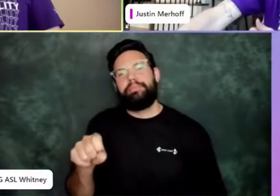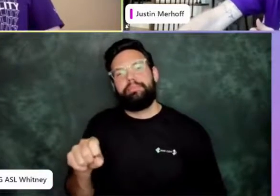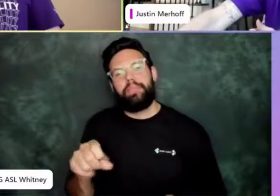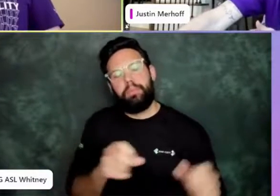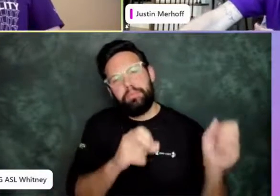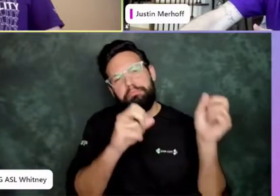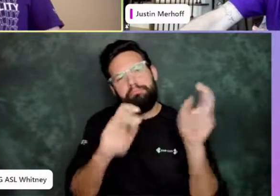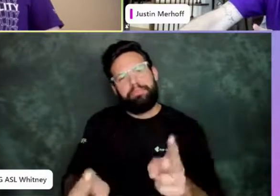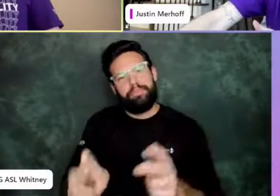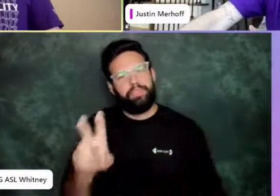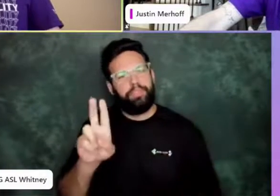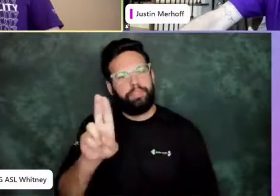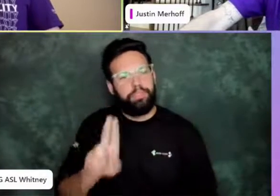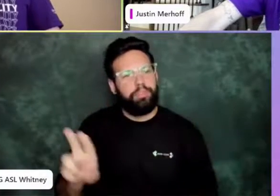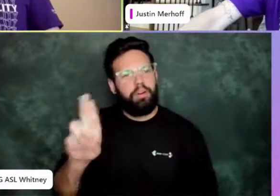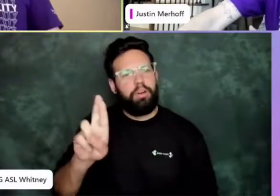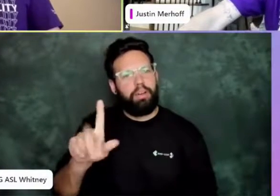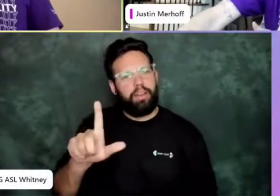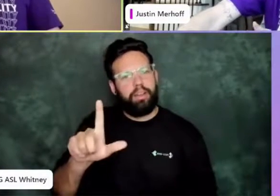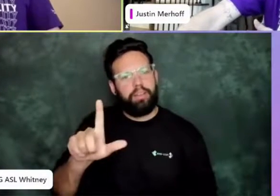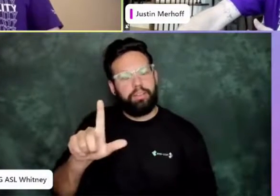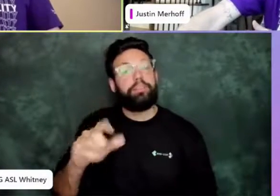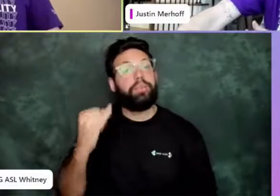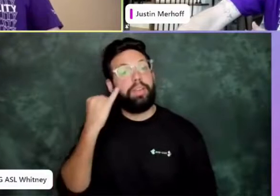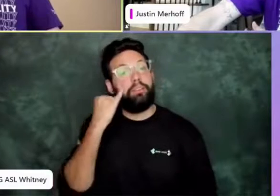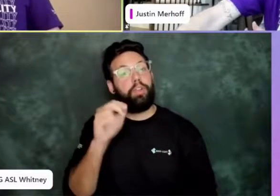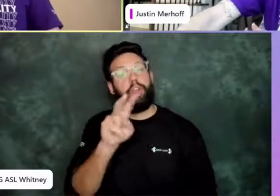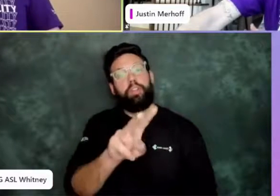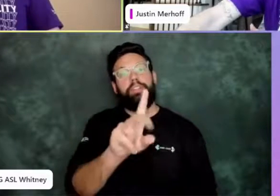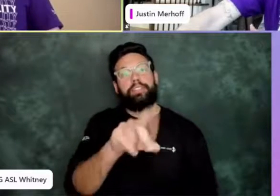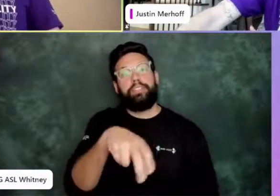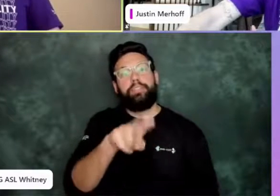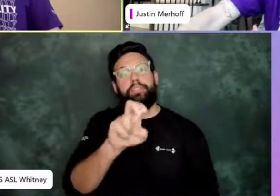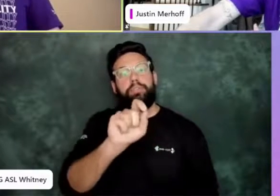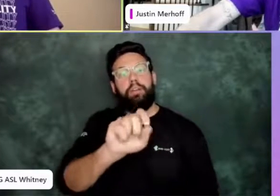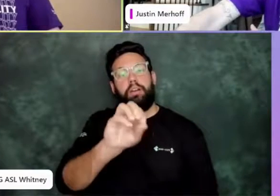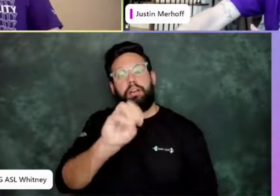So if you go to deque.com/axe/developer-hub-beta/#sign-up,